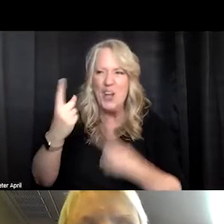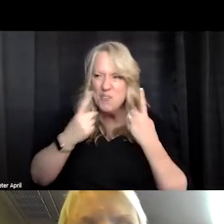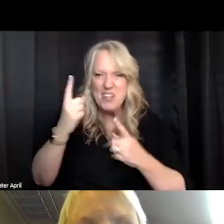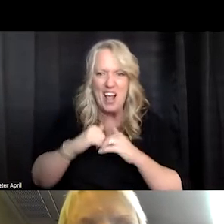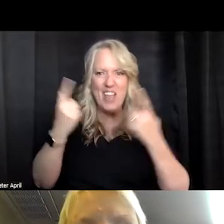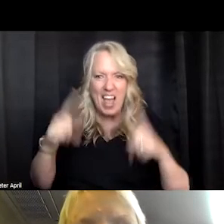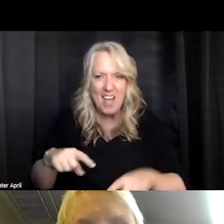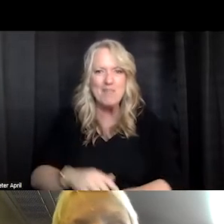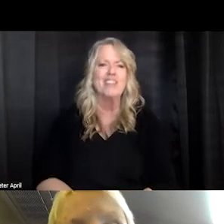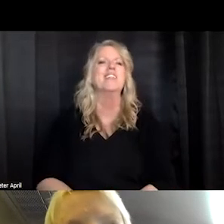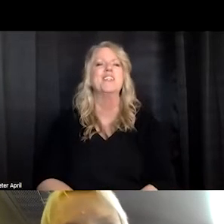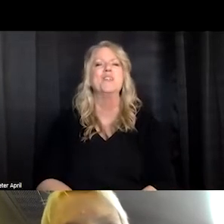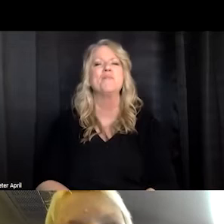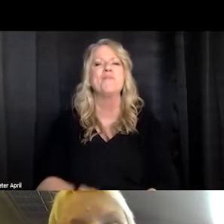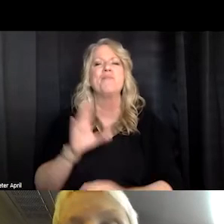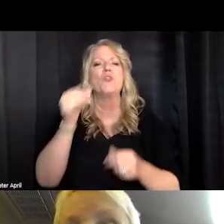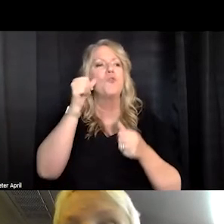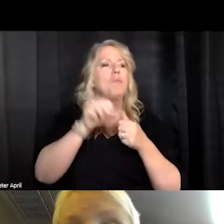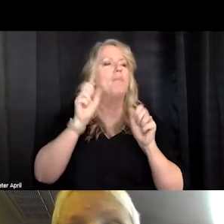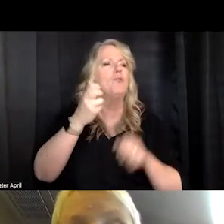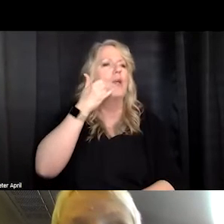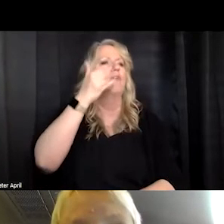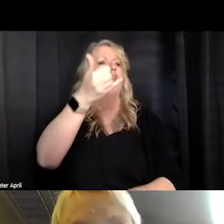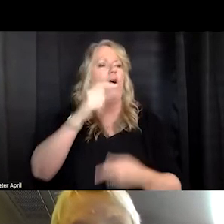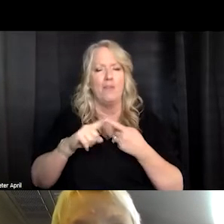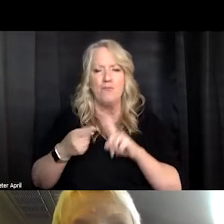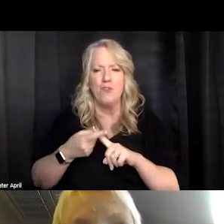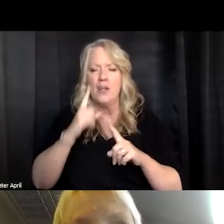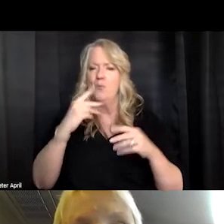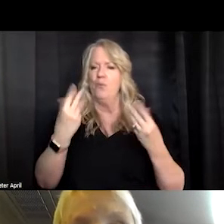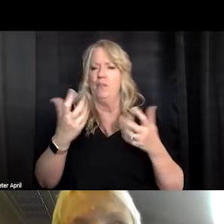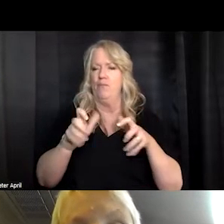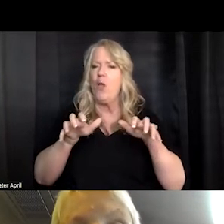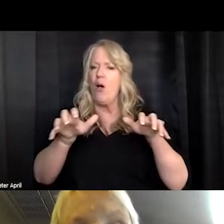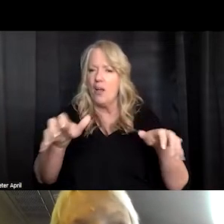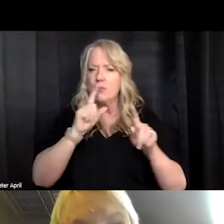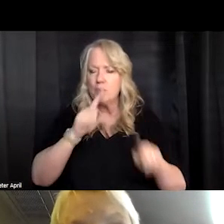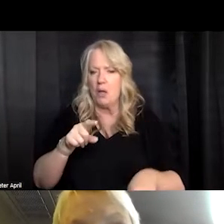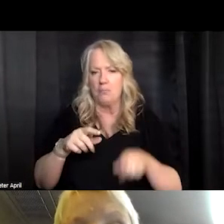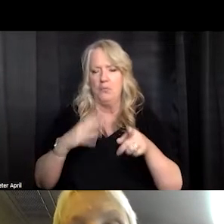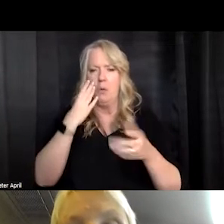IN THE ANSWER. > I KNOW, I KNOW. I WONDER HOW THAT HAPPENED? REMEMBER,